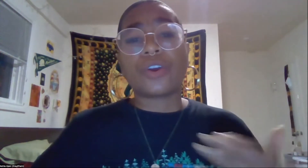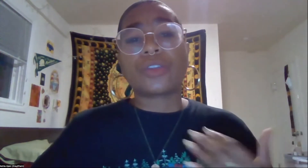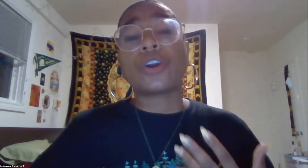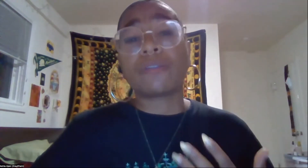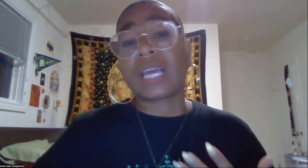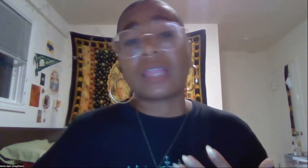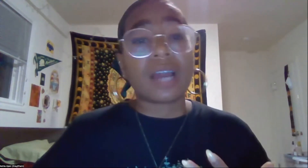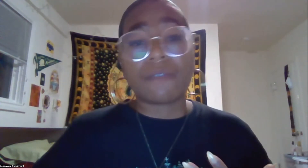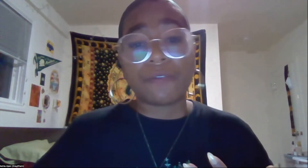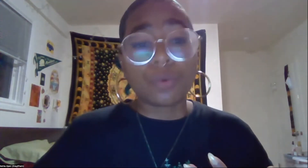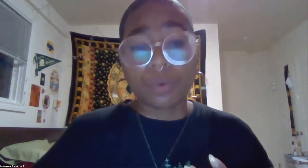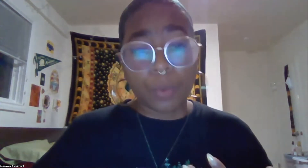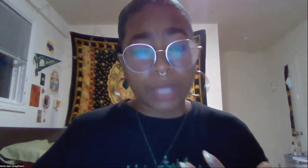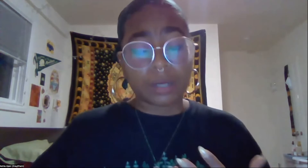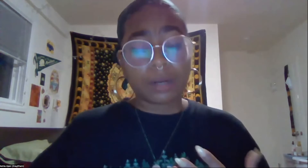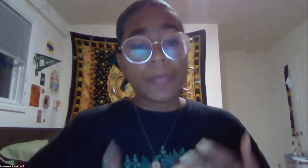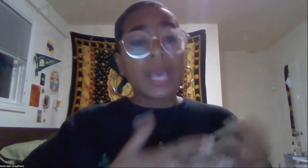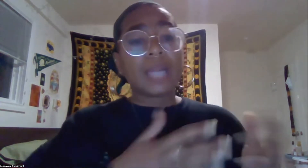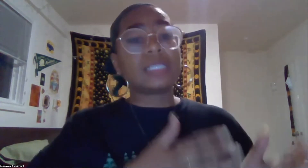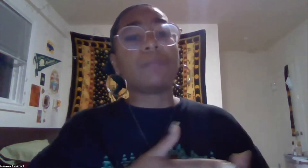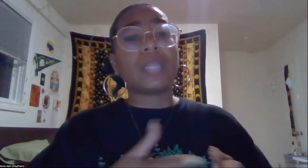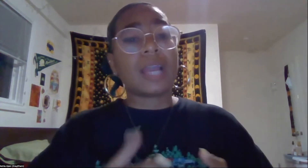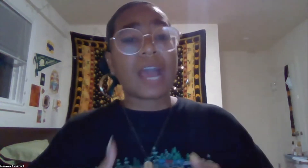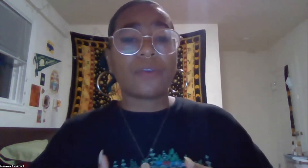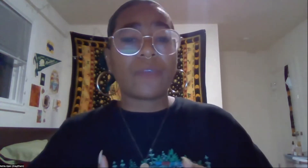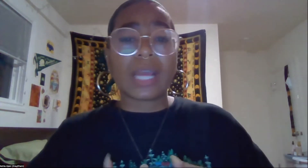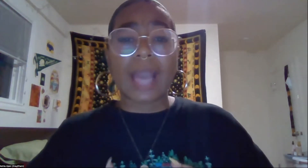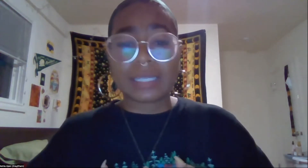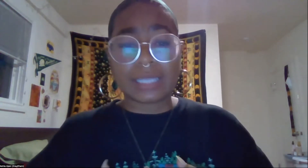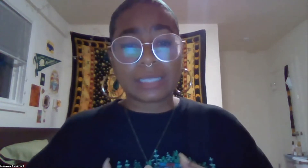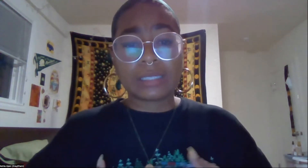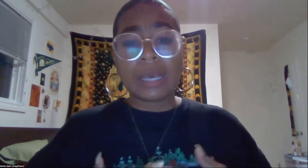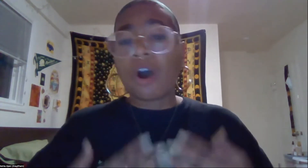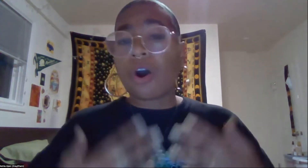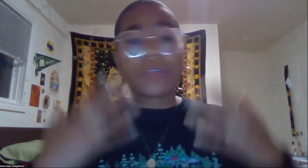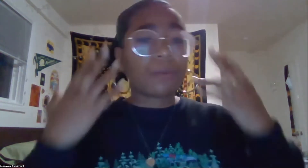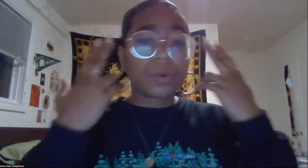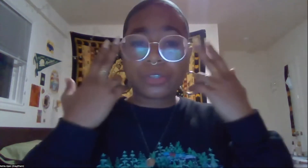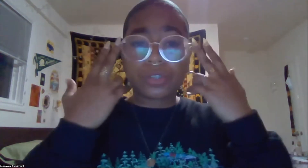curved like that of a funeral wailer an assembly line aggravating access. all that